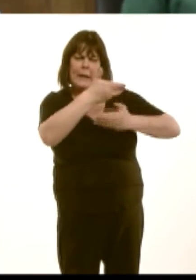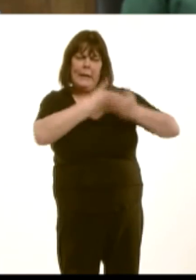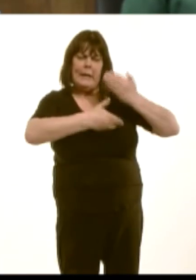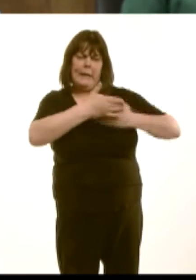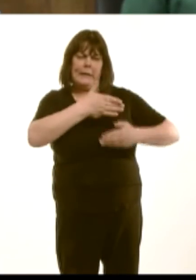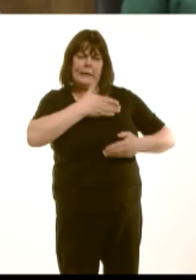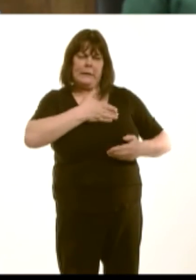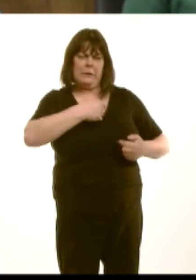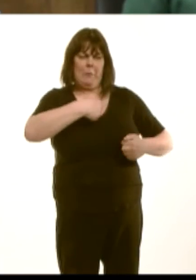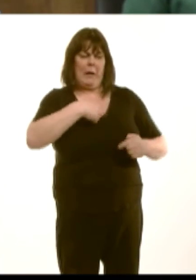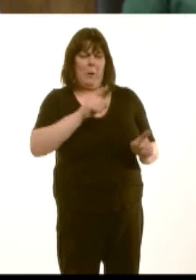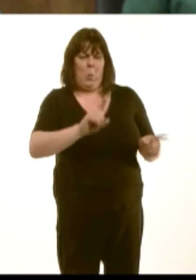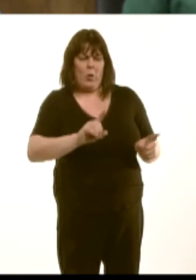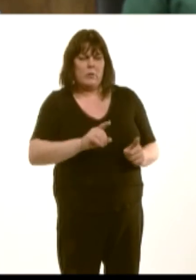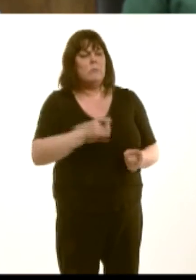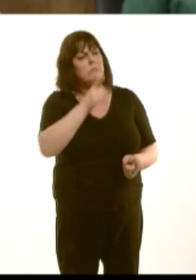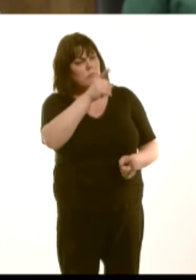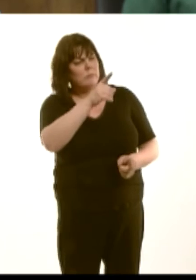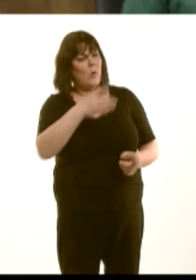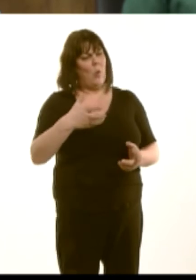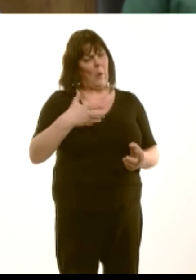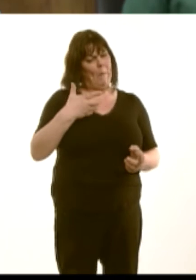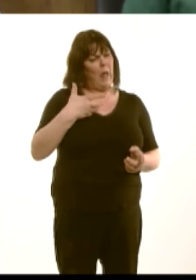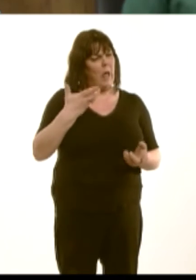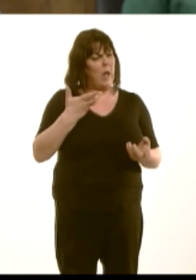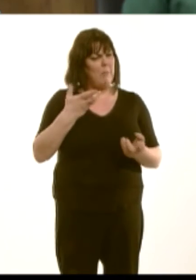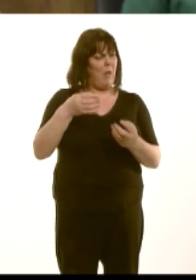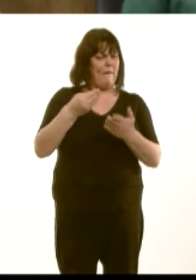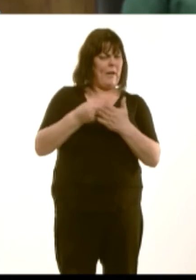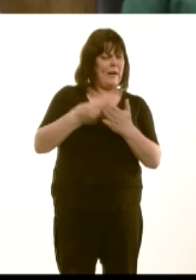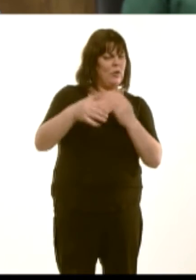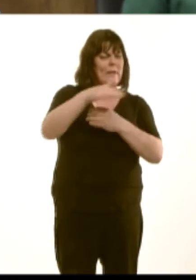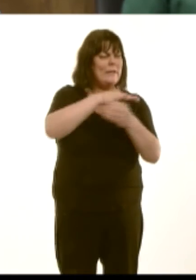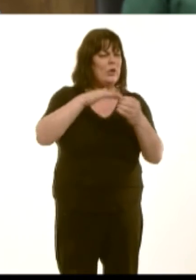next few weeks is, if they complain about the financial situation, where then would they get the money from?